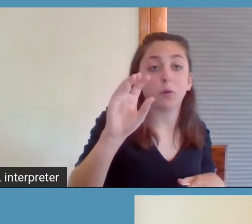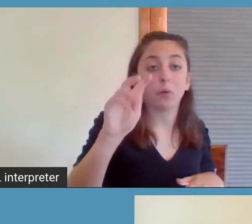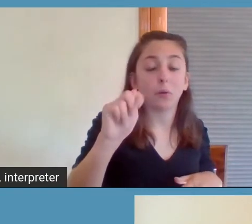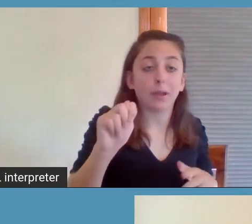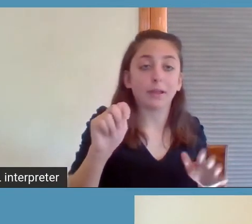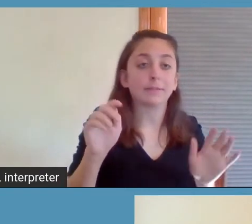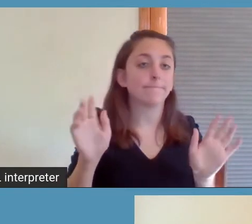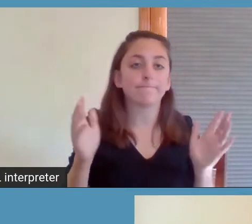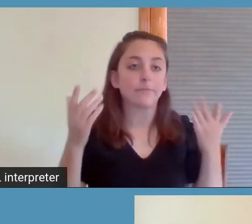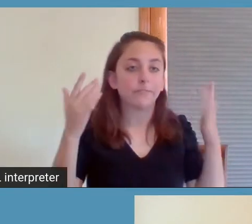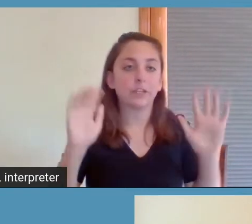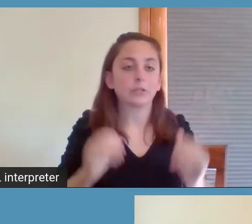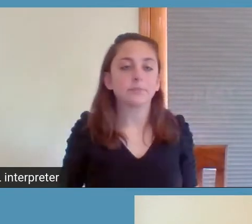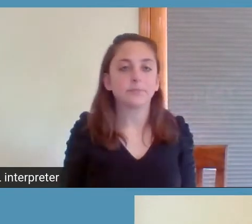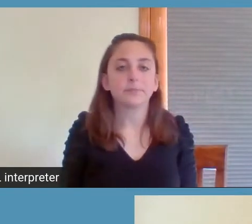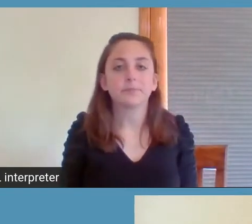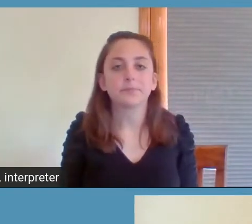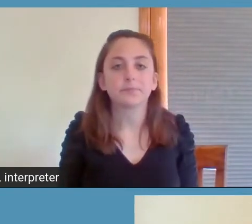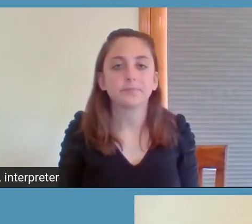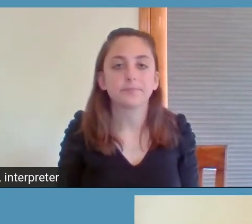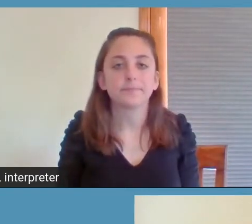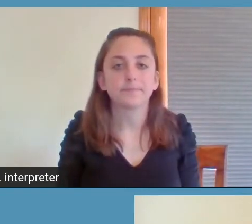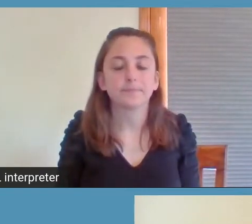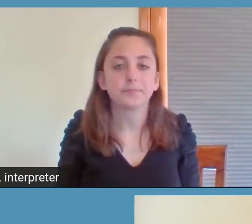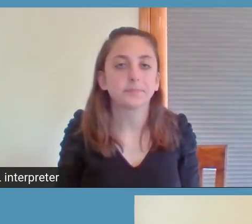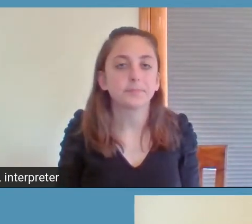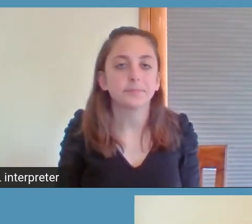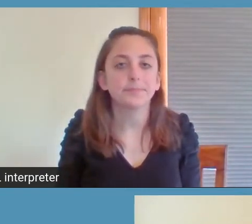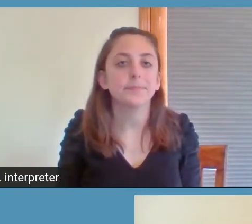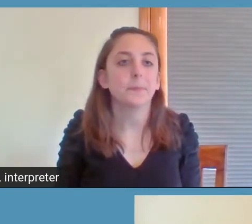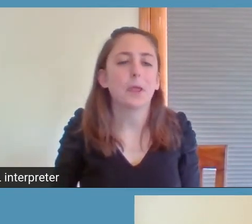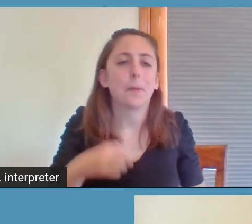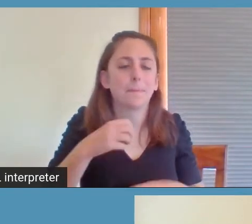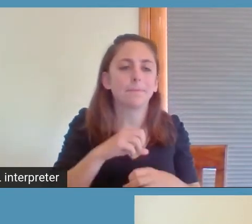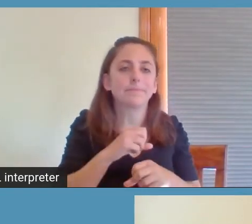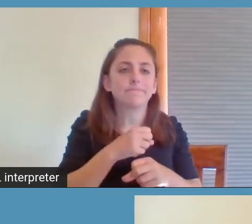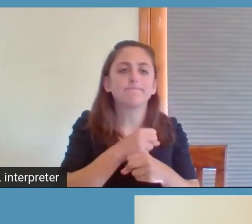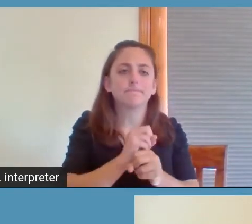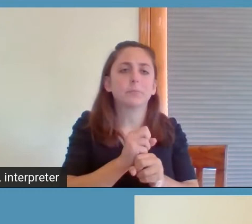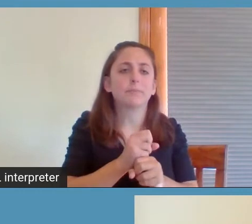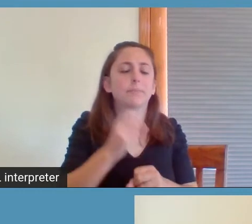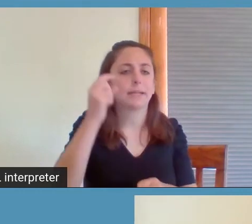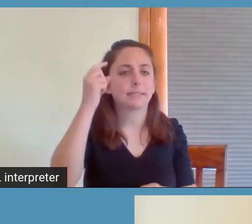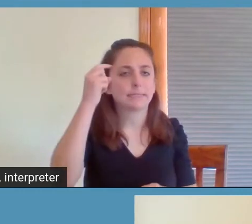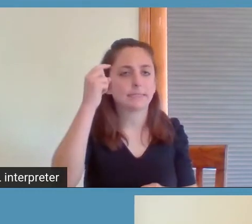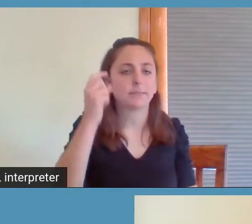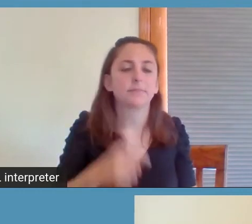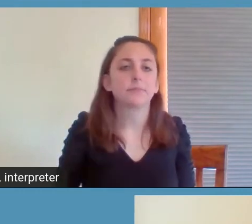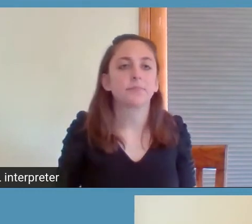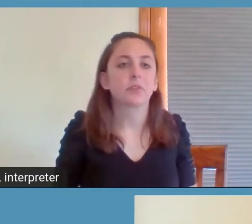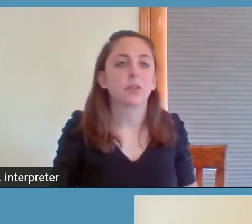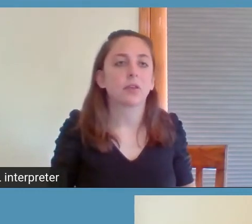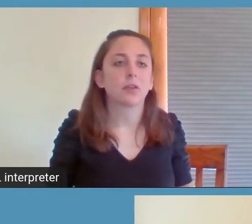okay that makes sense too yeah all right let me see uh one of the big benefits we've seen in the